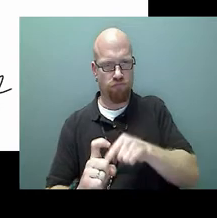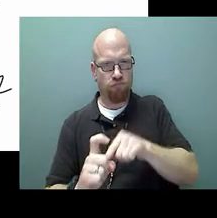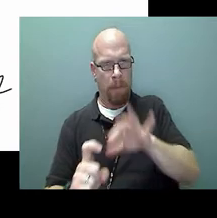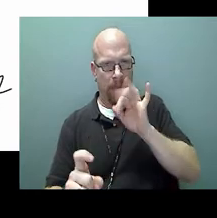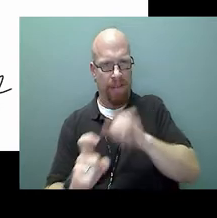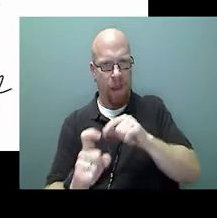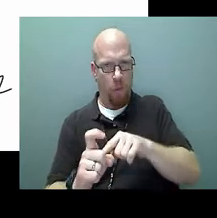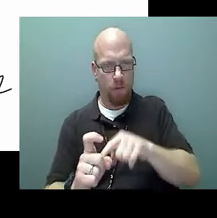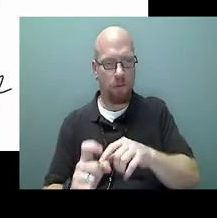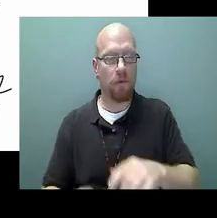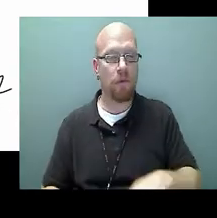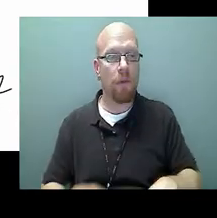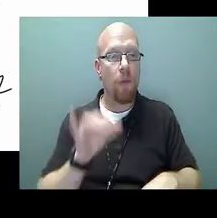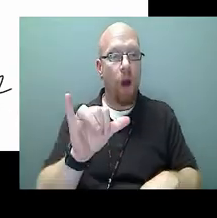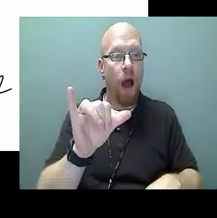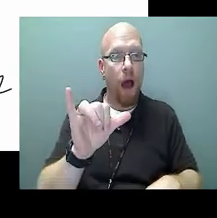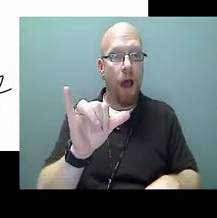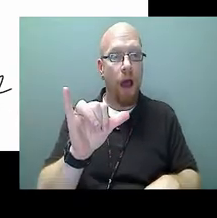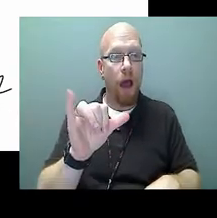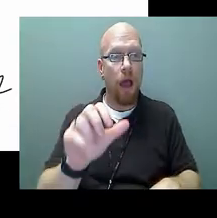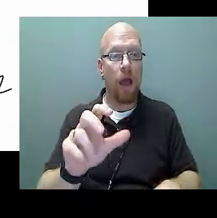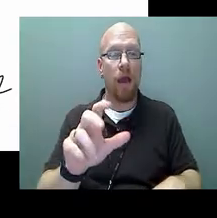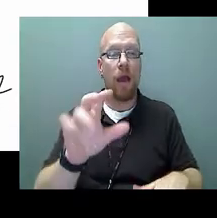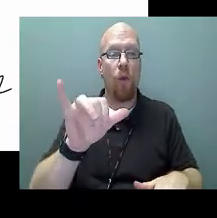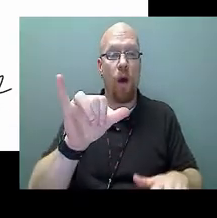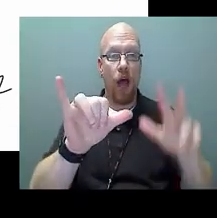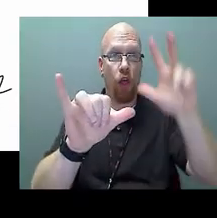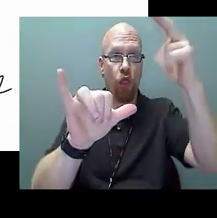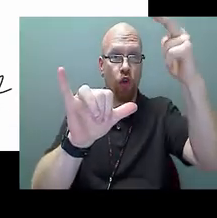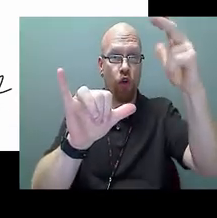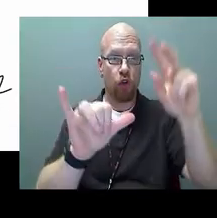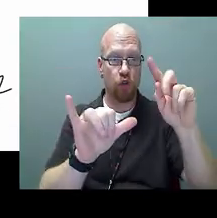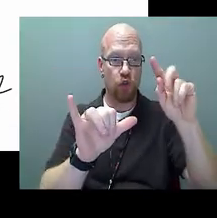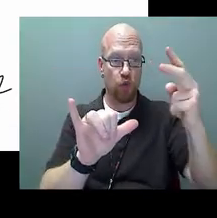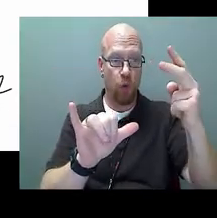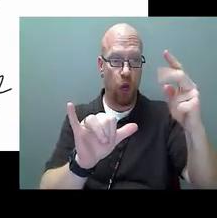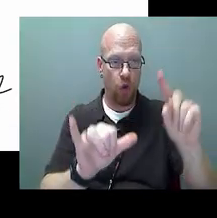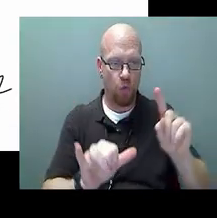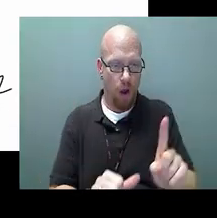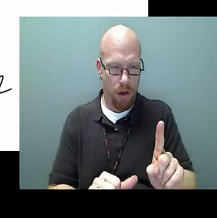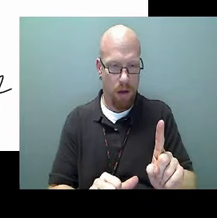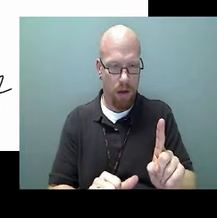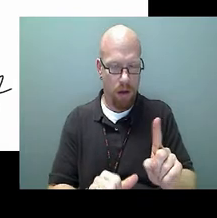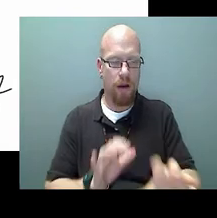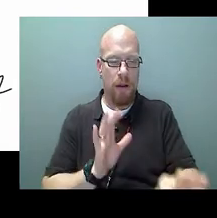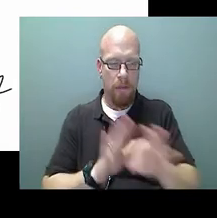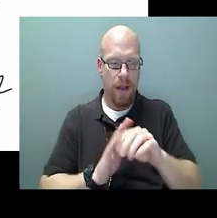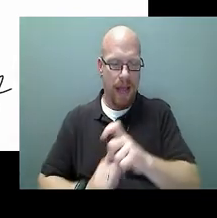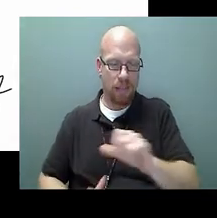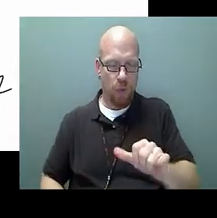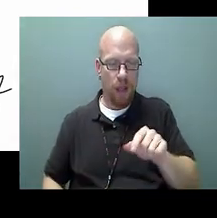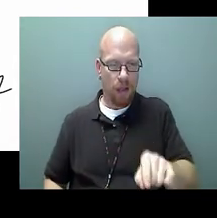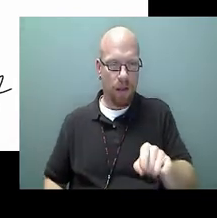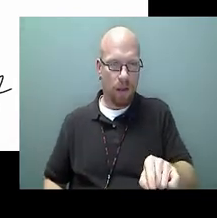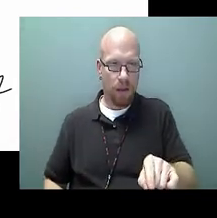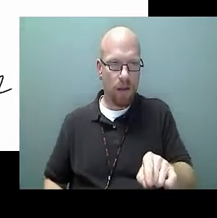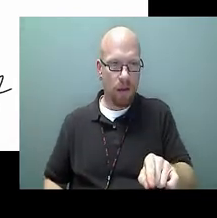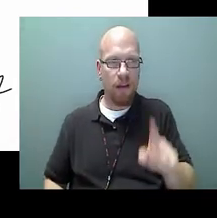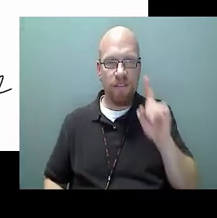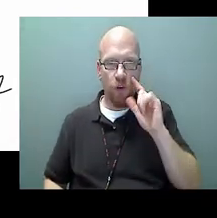we have x squared, x cubed and x to the first power. x to the first power is the lowest power of x. Now,